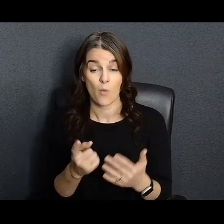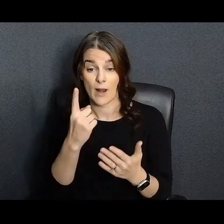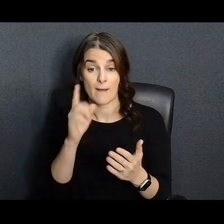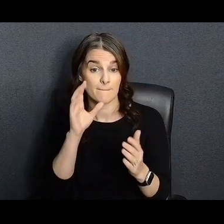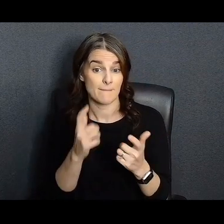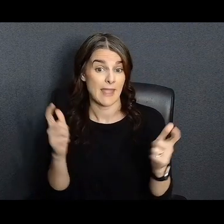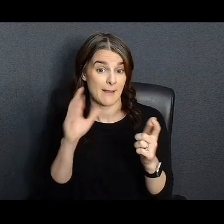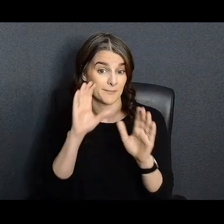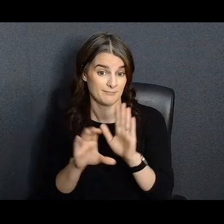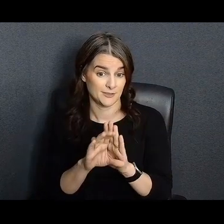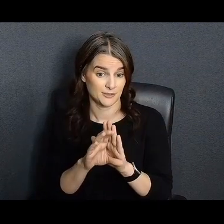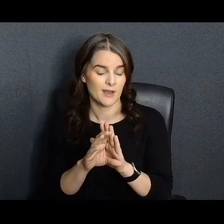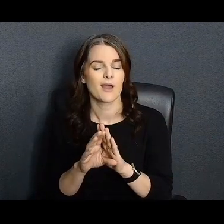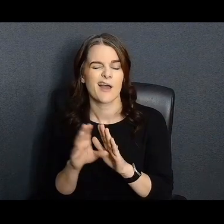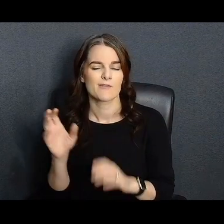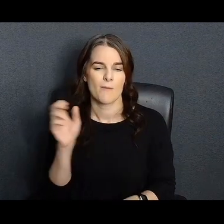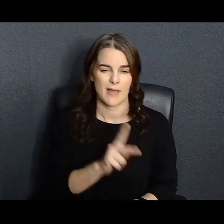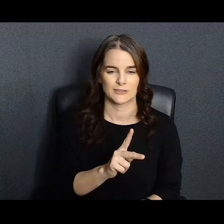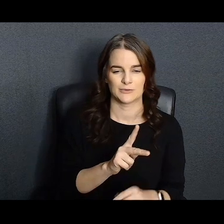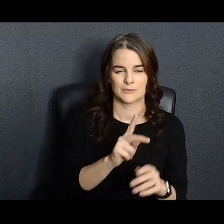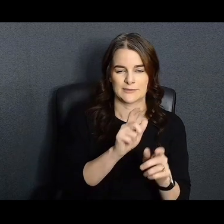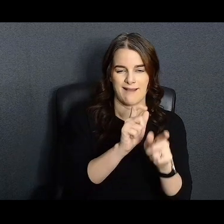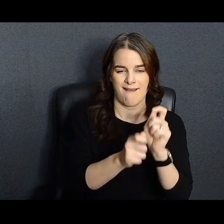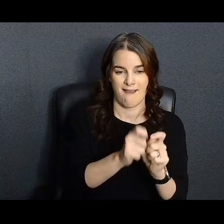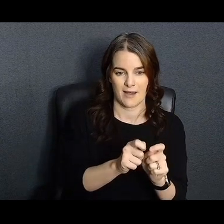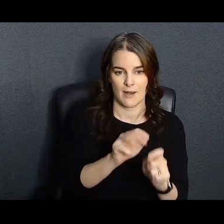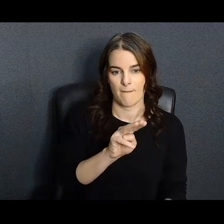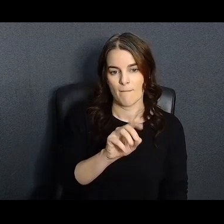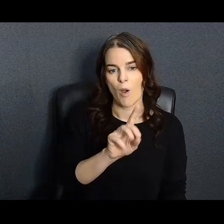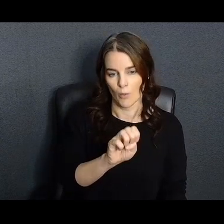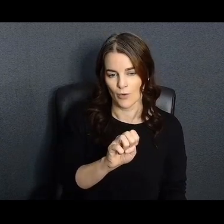I'm going to go back into our editing mode so you can see what I'm talking about.